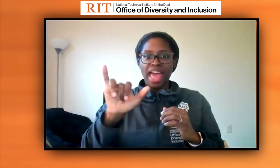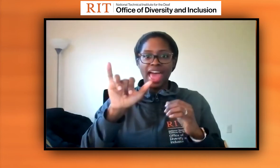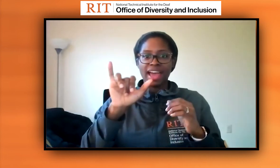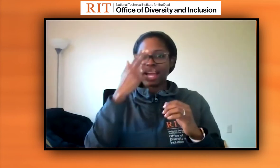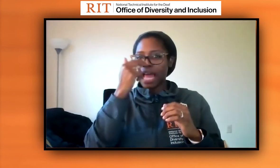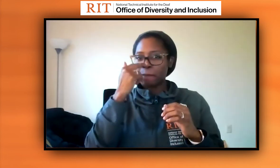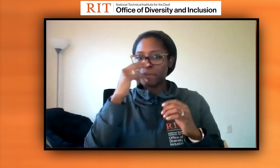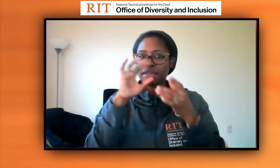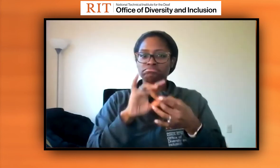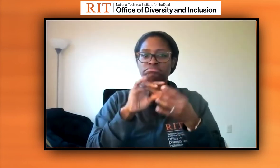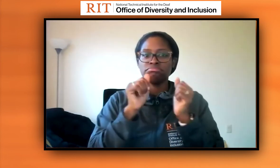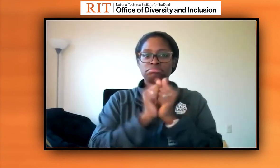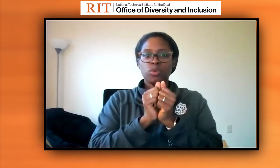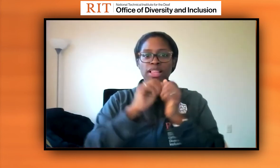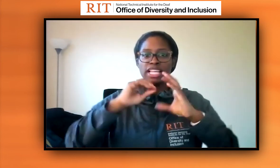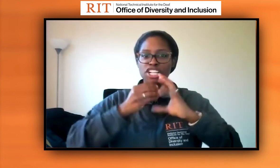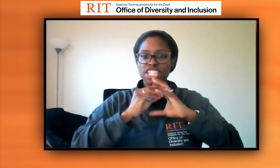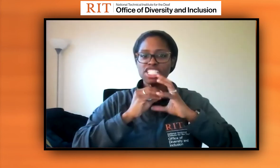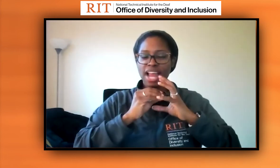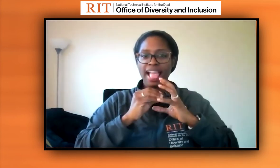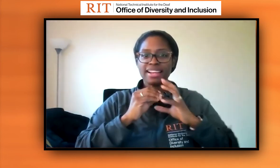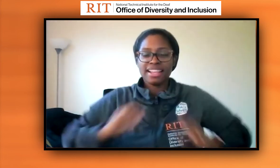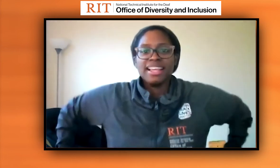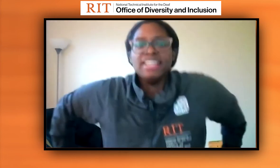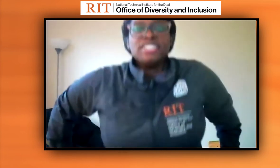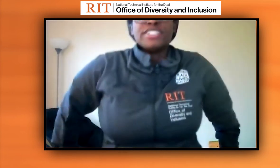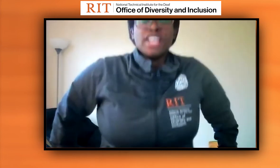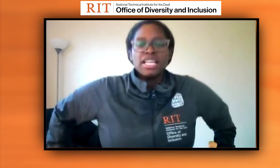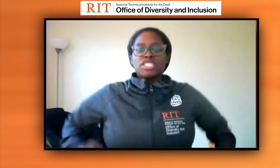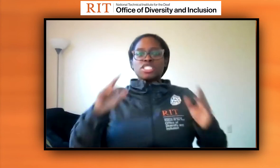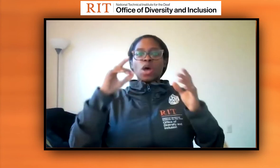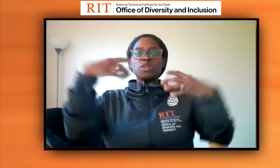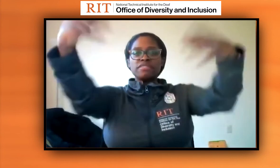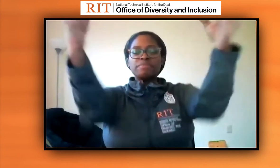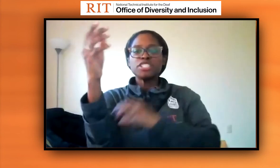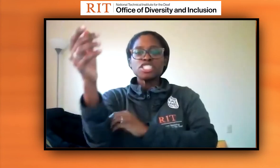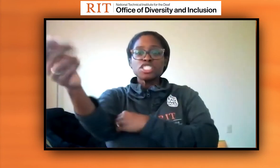I love that comic. I think it's great-- a great representation of intersectionality.